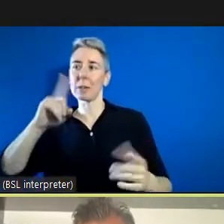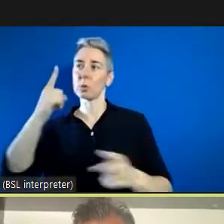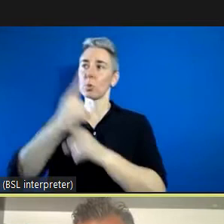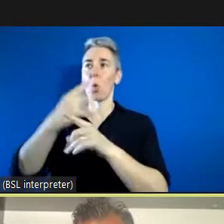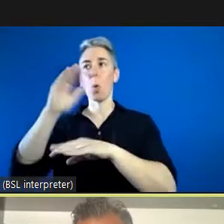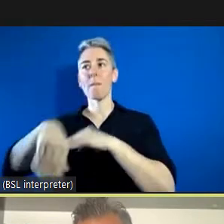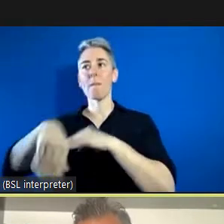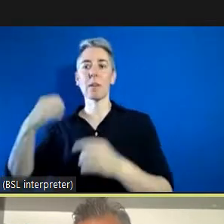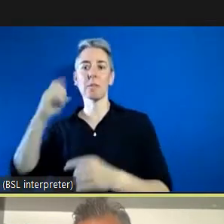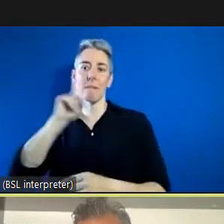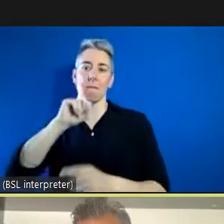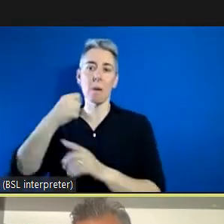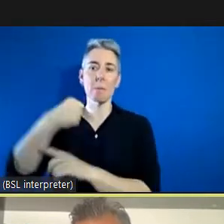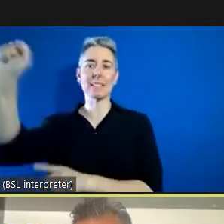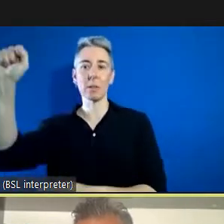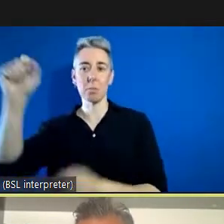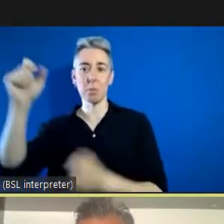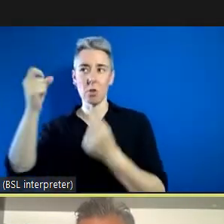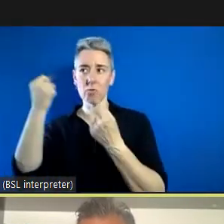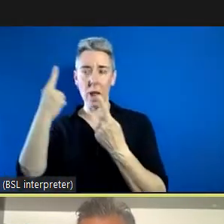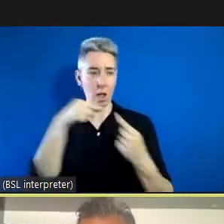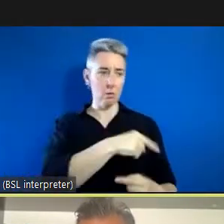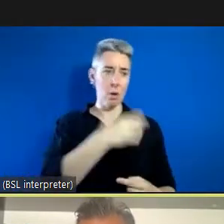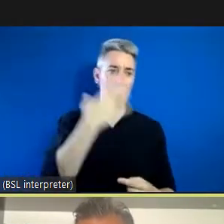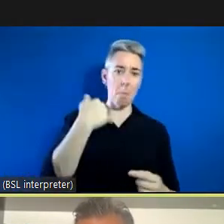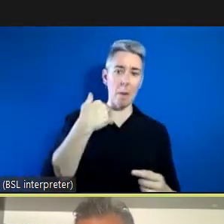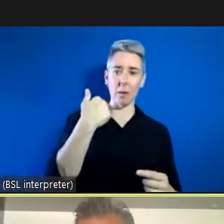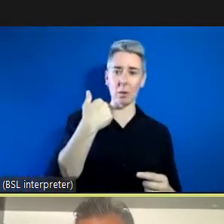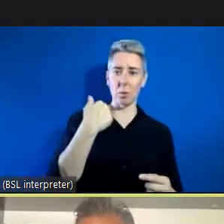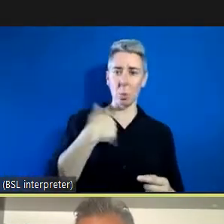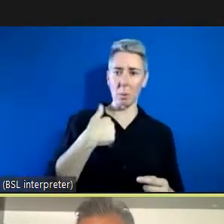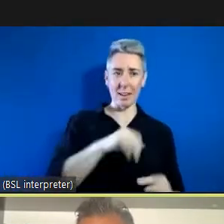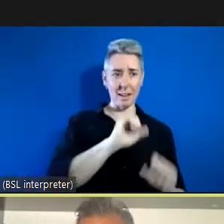and knowing that their version offended feminism is never really talked about structural racism.